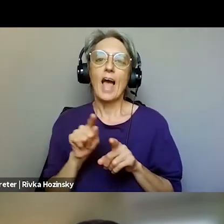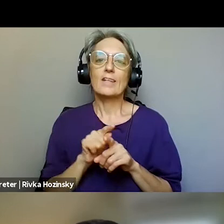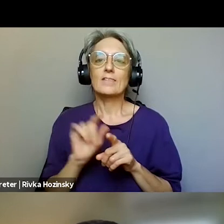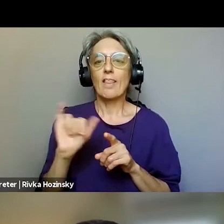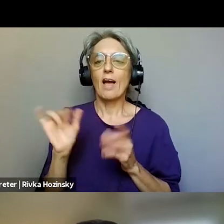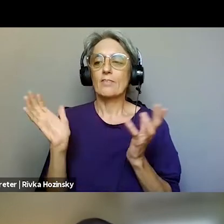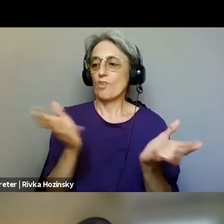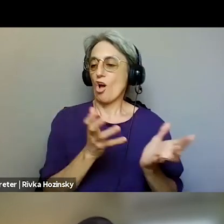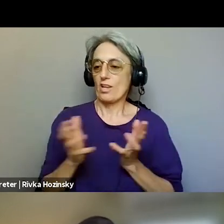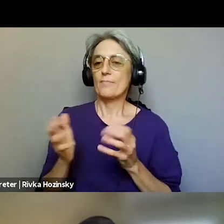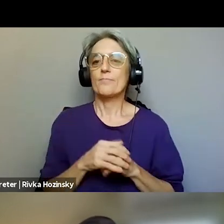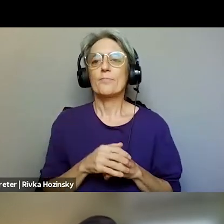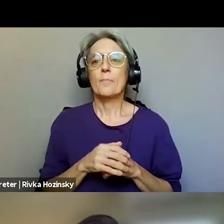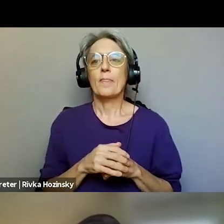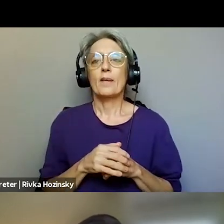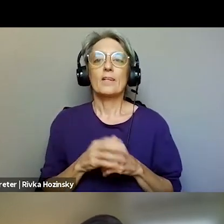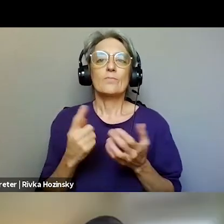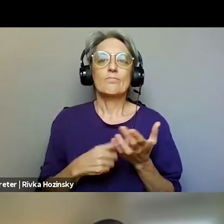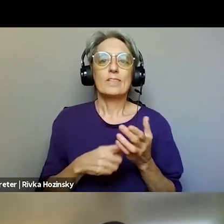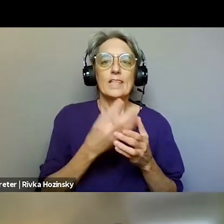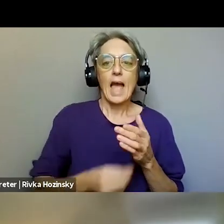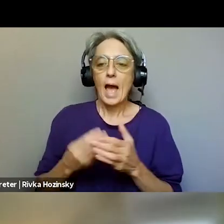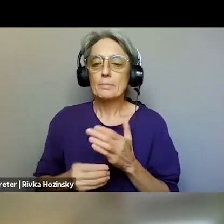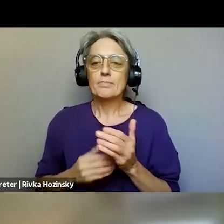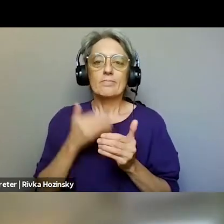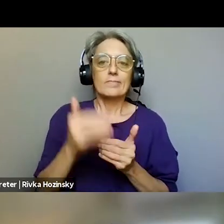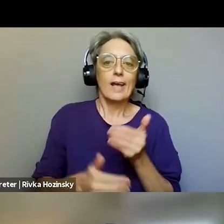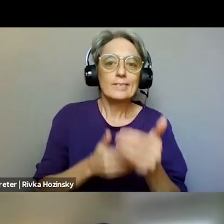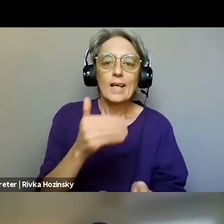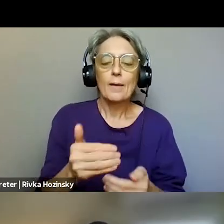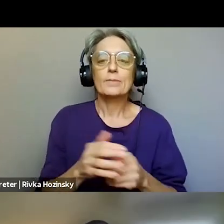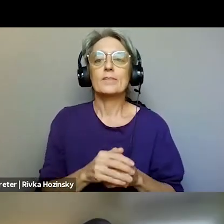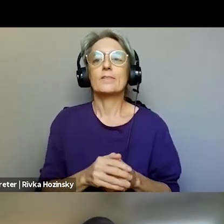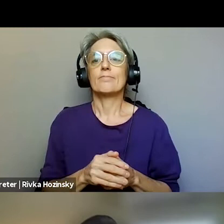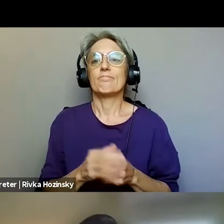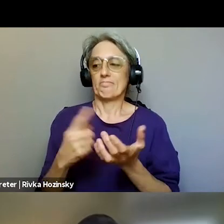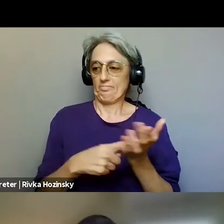the gaps and the next steps in research. And then we’re going to open it up to the larger community